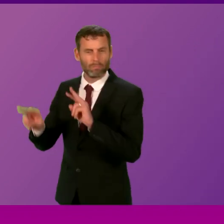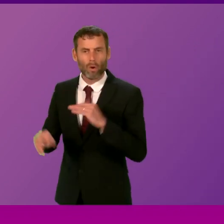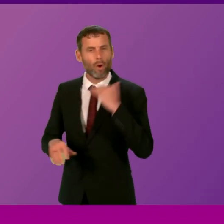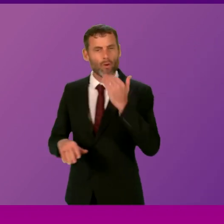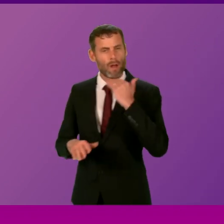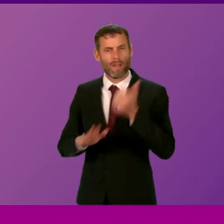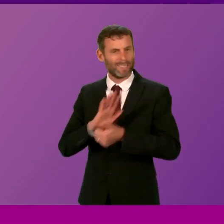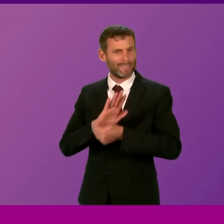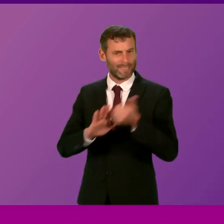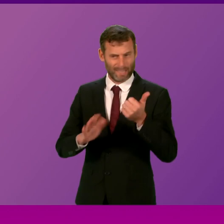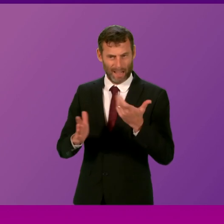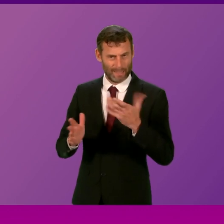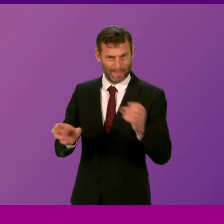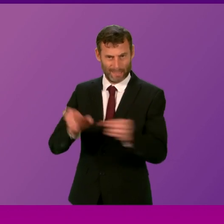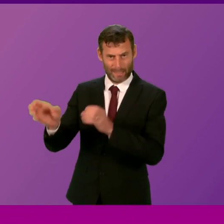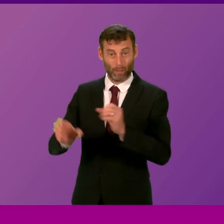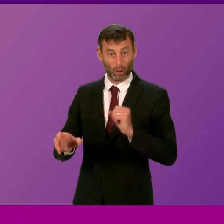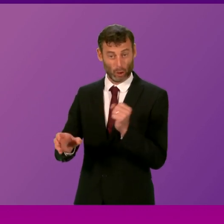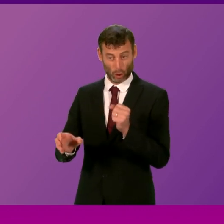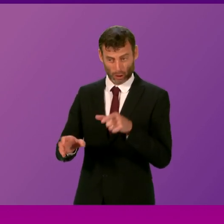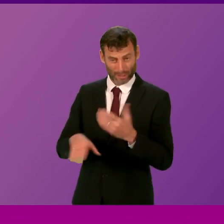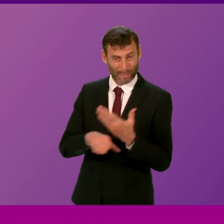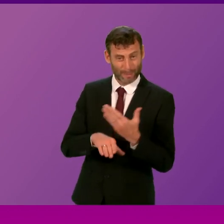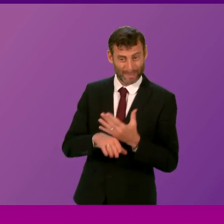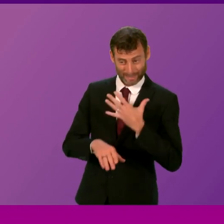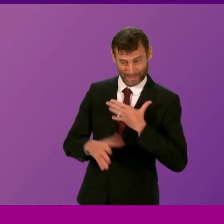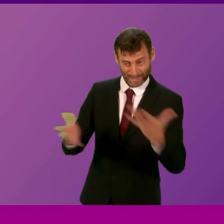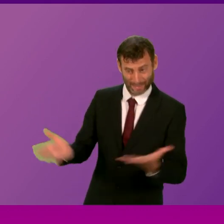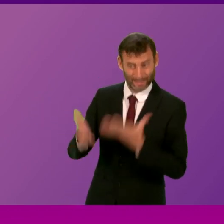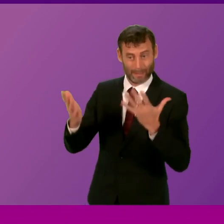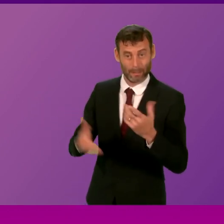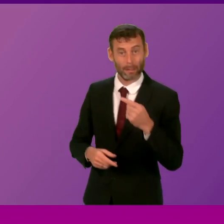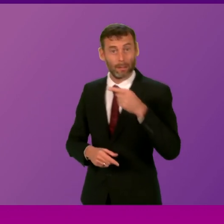is the Deputy First Minister concerned that colleges are cutting courses